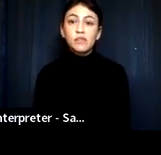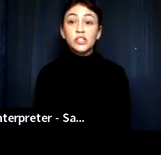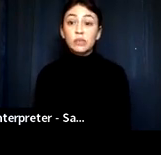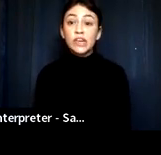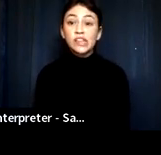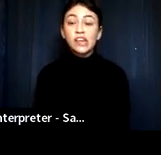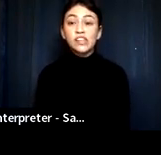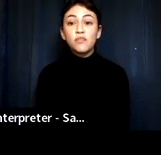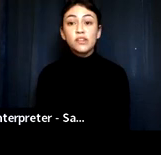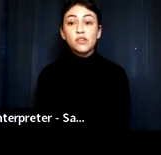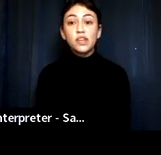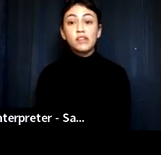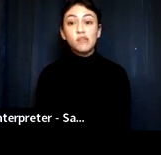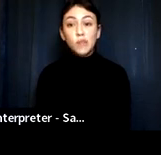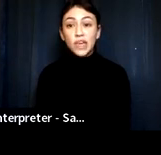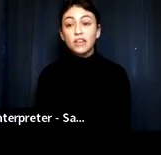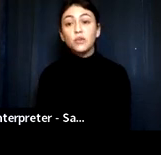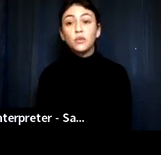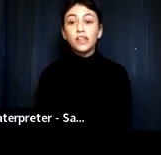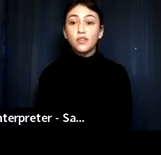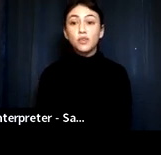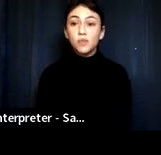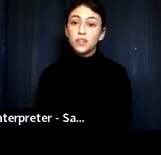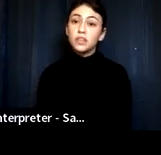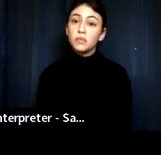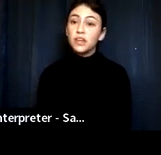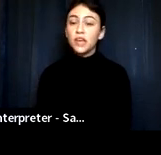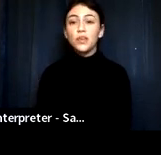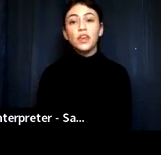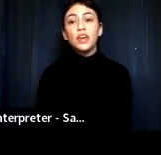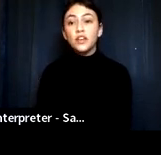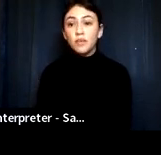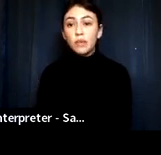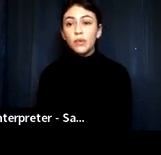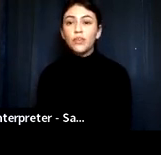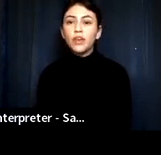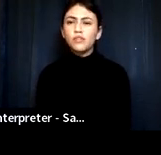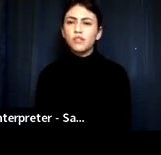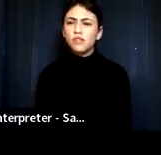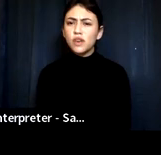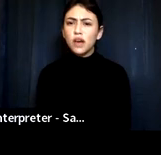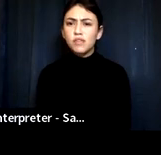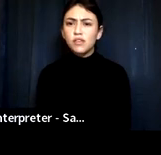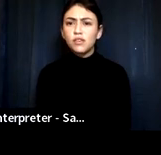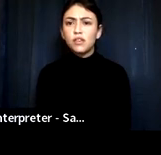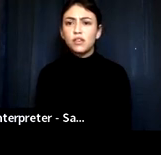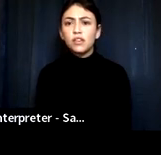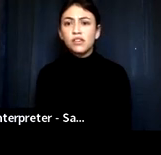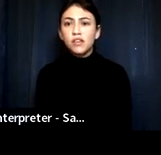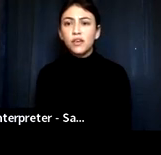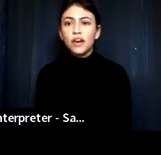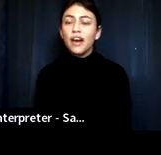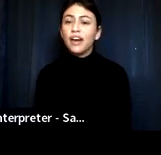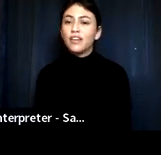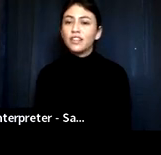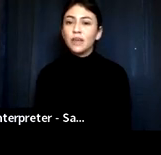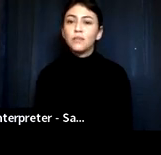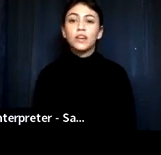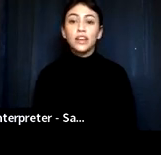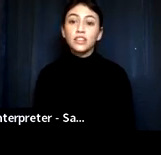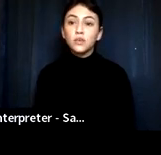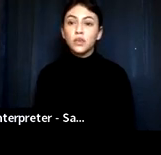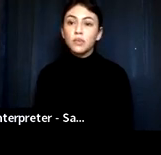Especially because, as a deaf person who doesn't speak, and who writes for the most part to communicate with hearing people that was also an obstacle so I had a hard time connecting with the people at DSPS